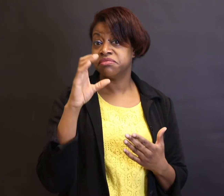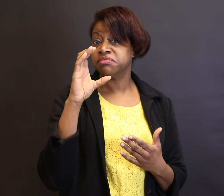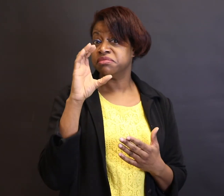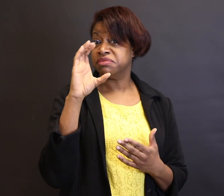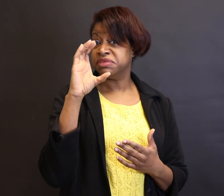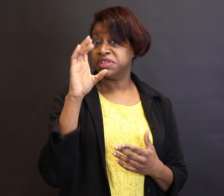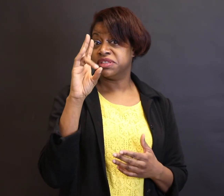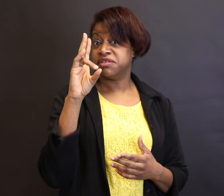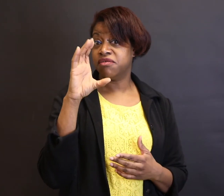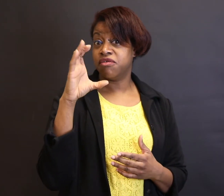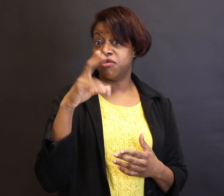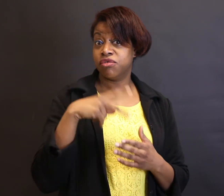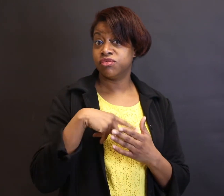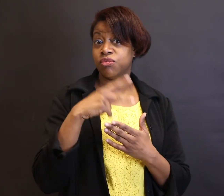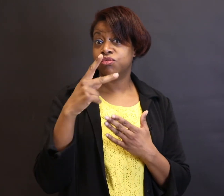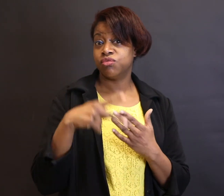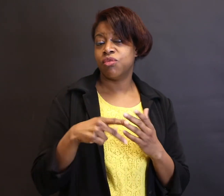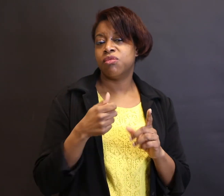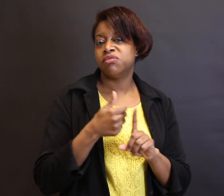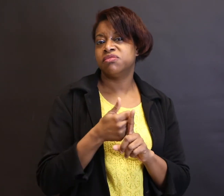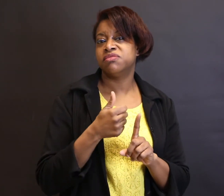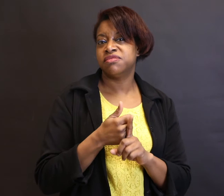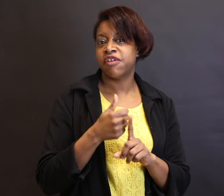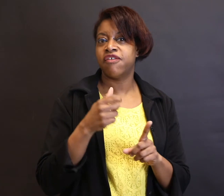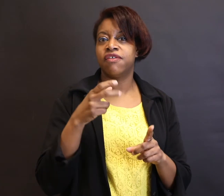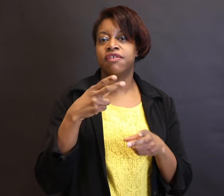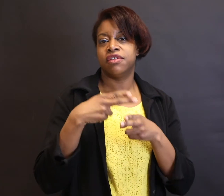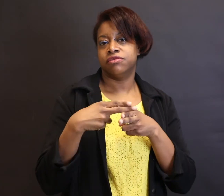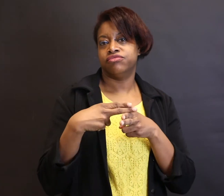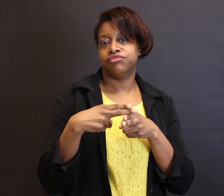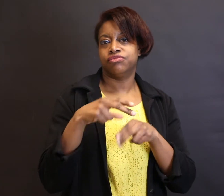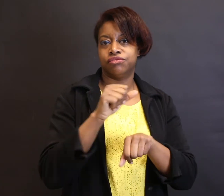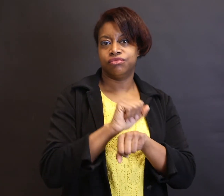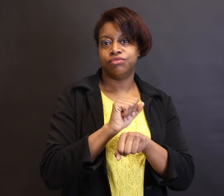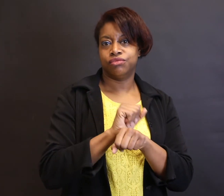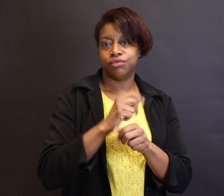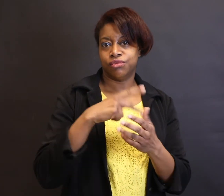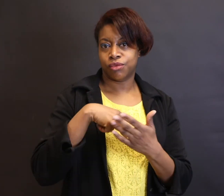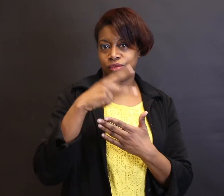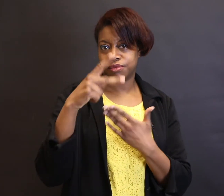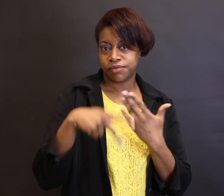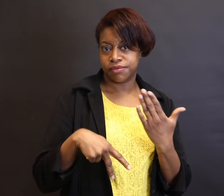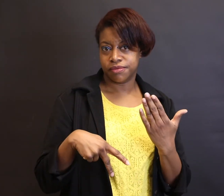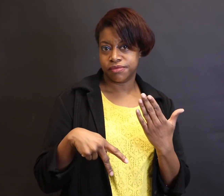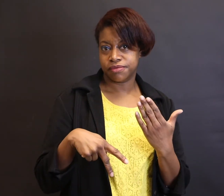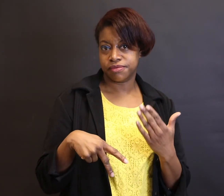The C700 Program is a pre-probationary trial work program that